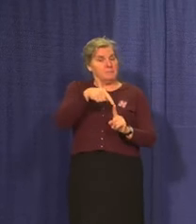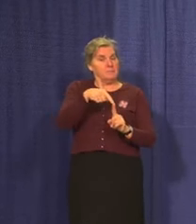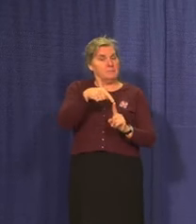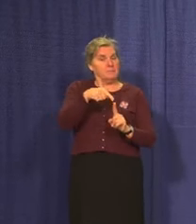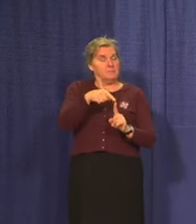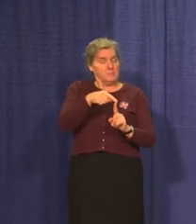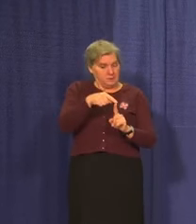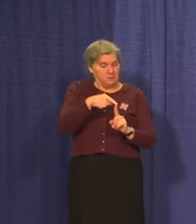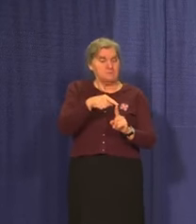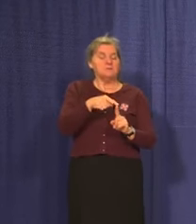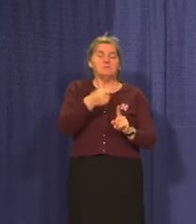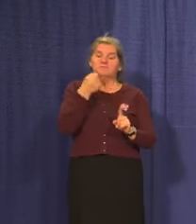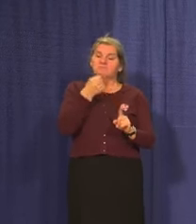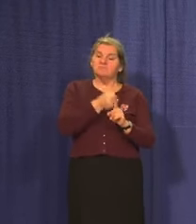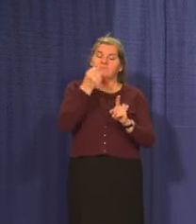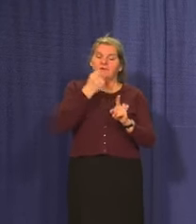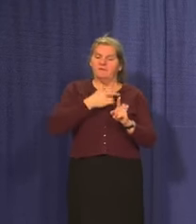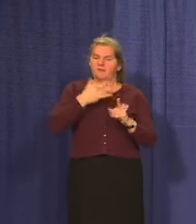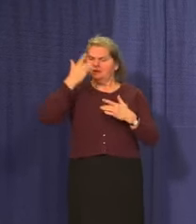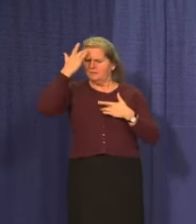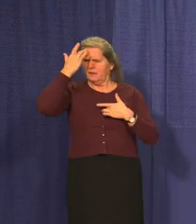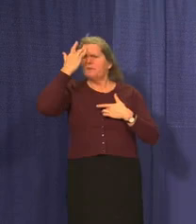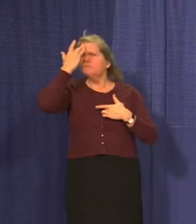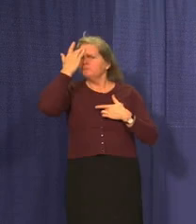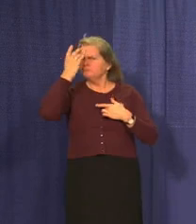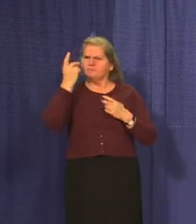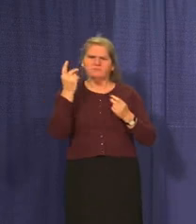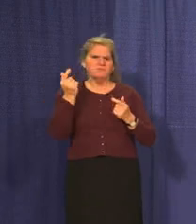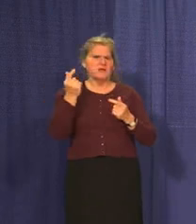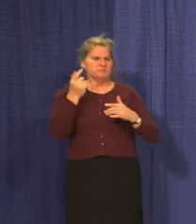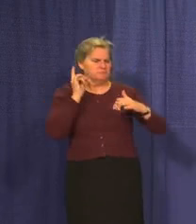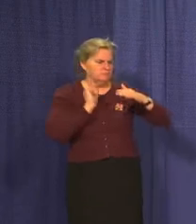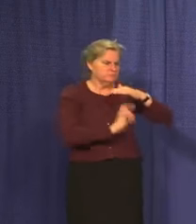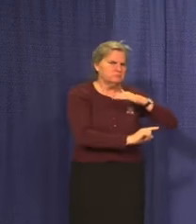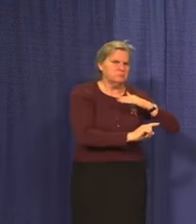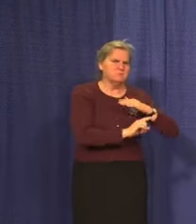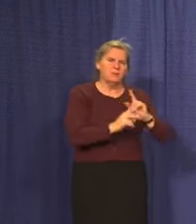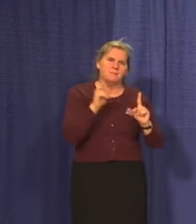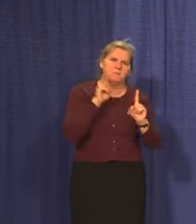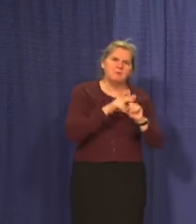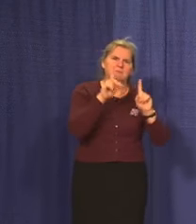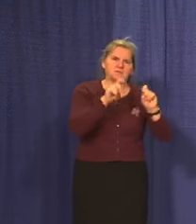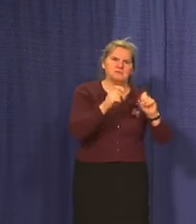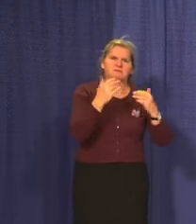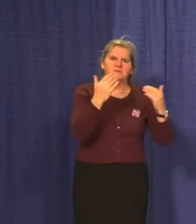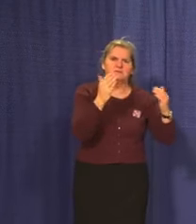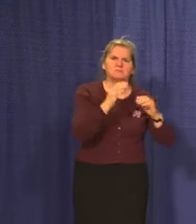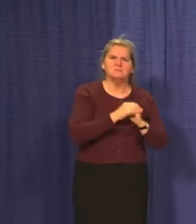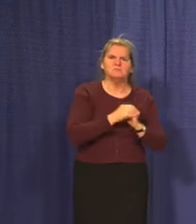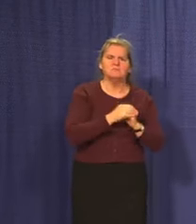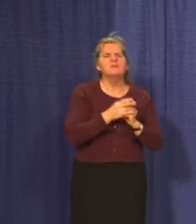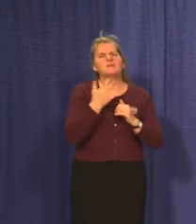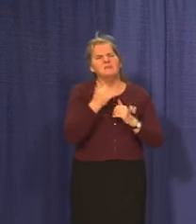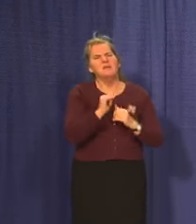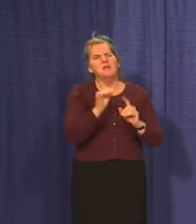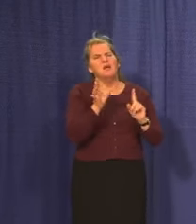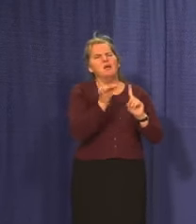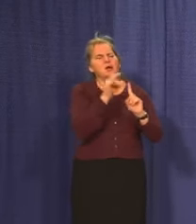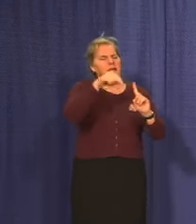SELF ISOLATE AND SOUGHT TESTING AS SOON AS SYMPTOMS OCCURRED. CONTACT TRACING CLEARLY IS CONTINUING.